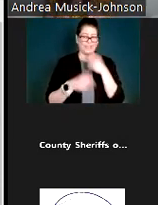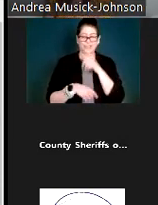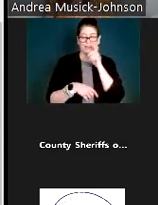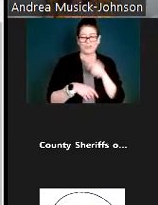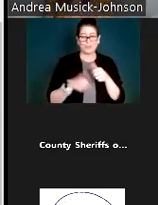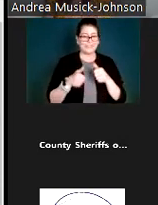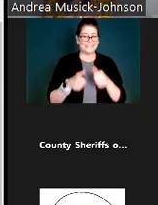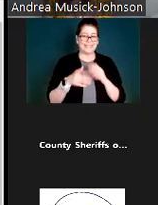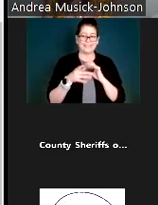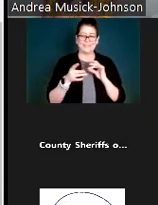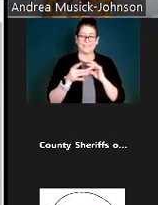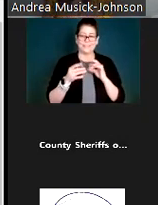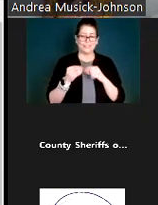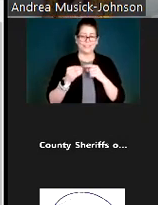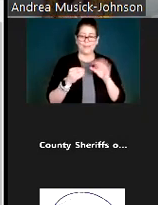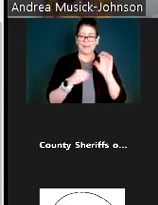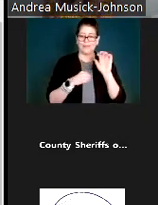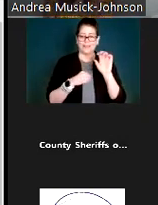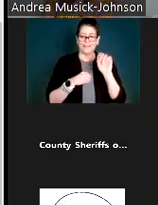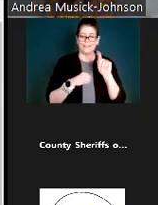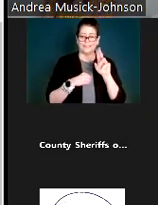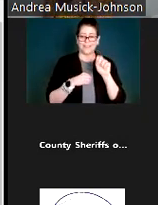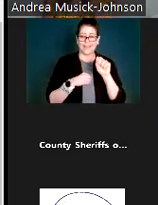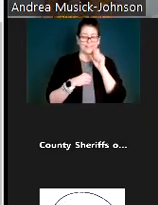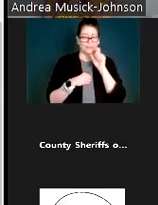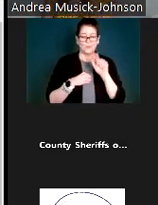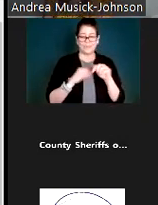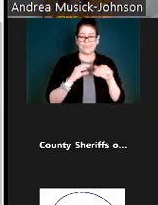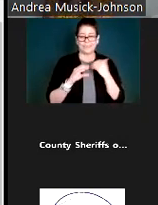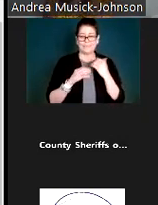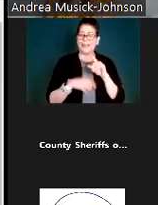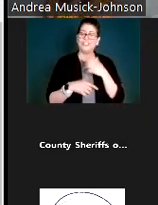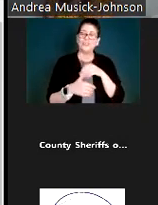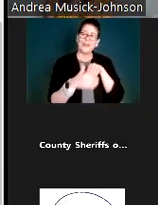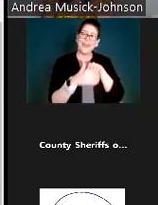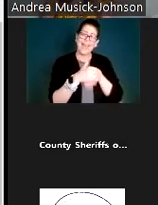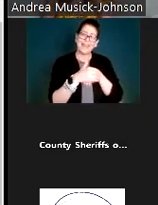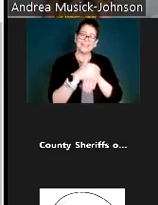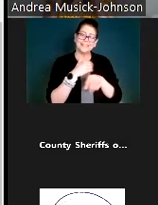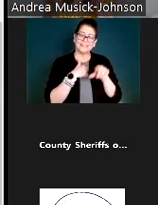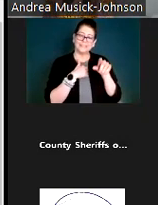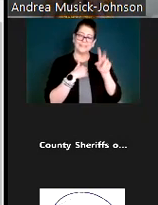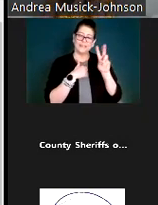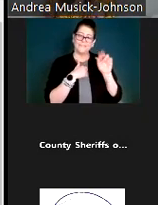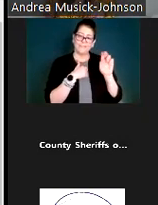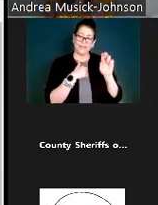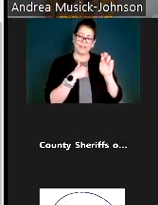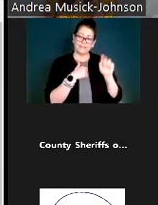their custody status, I don't need an email. I would just like to access vinelink.com, have an account, and, you know,